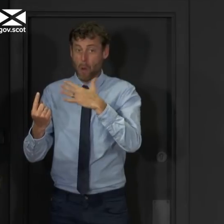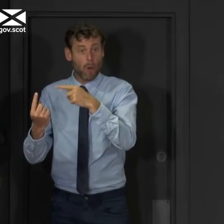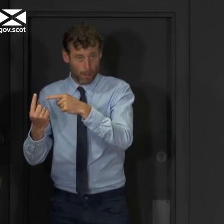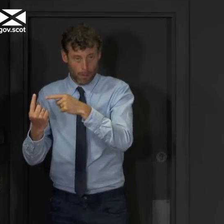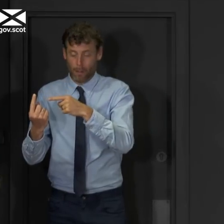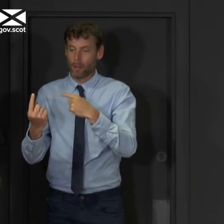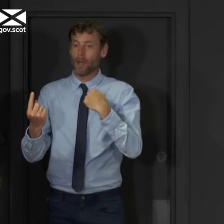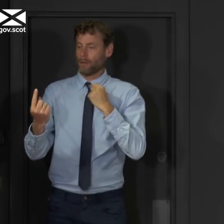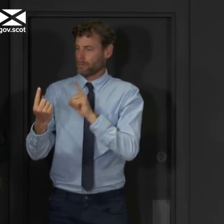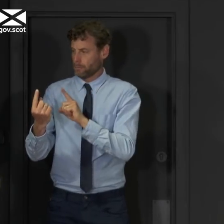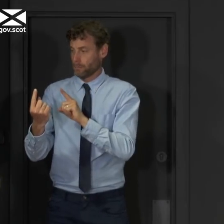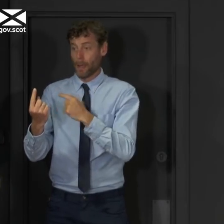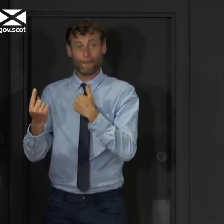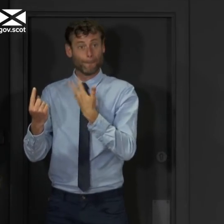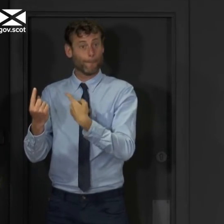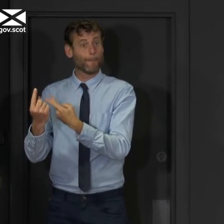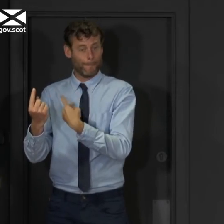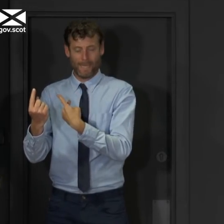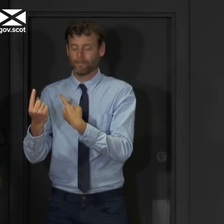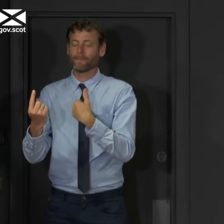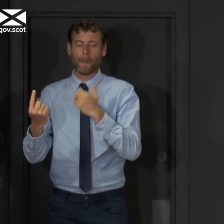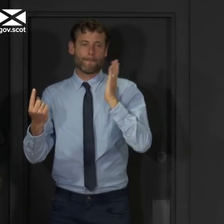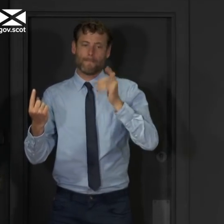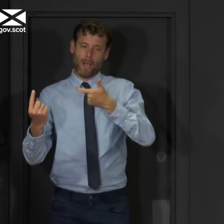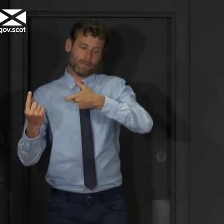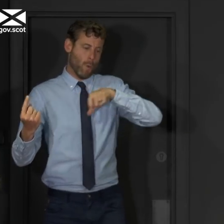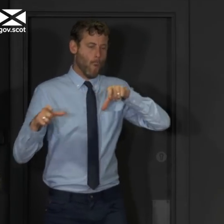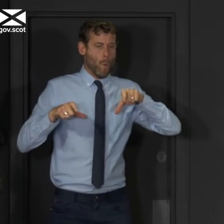We will support you in doing that, if you need that support - but it is still a very